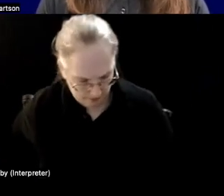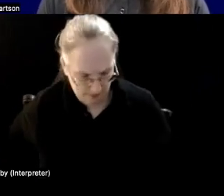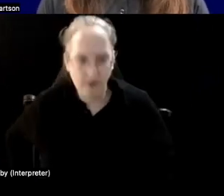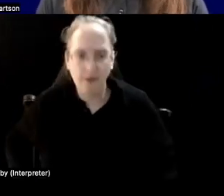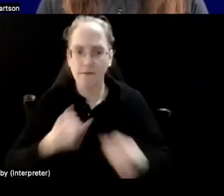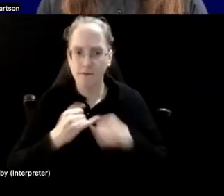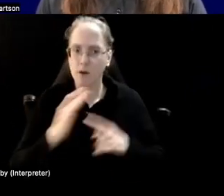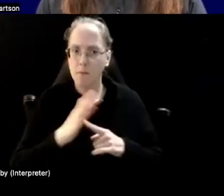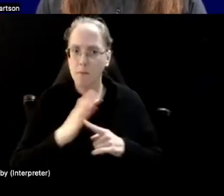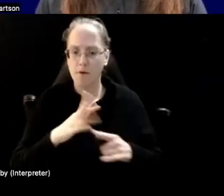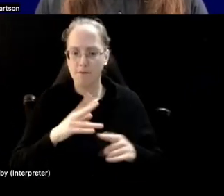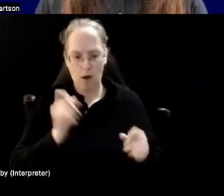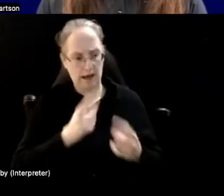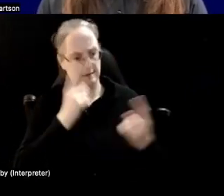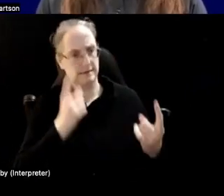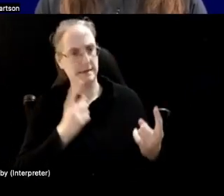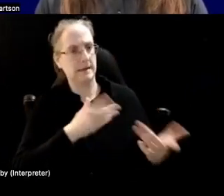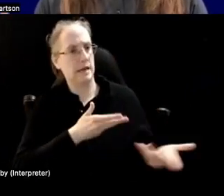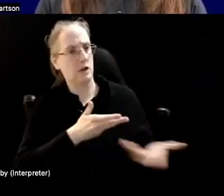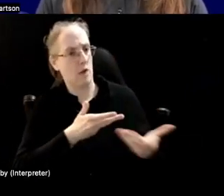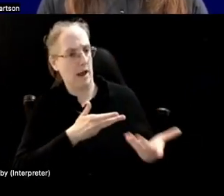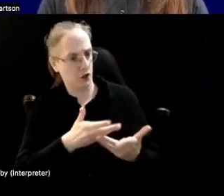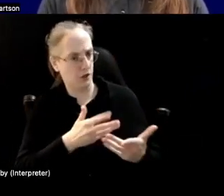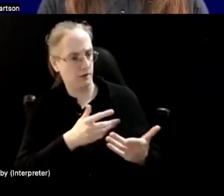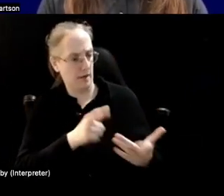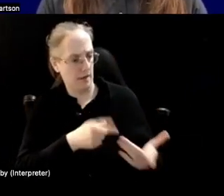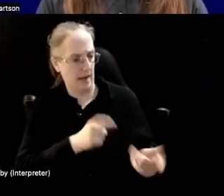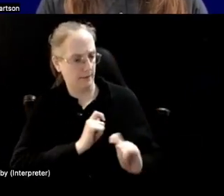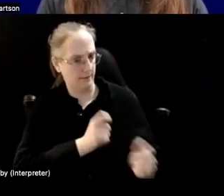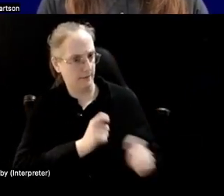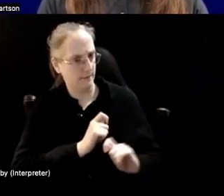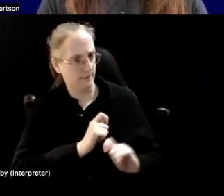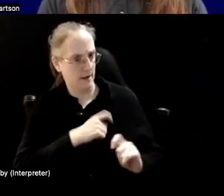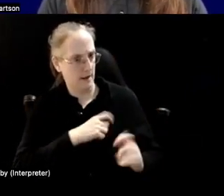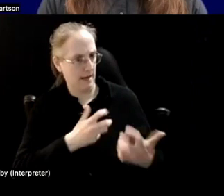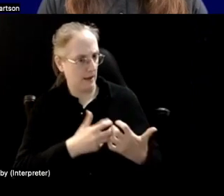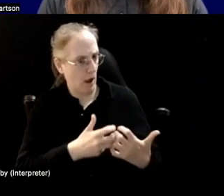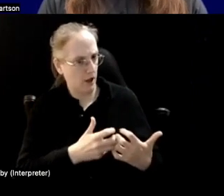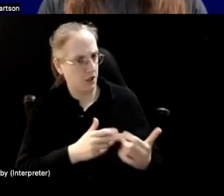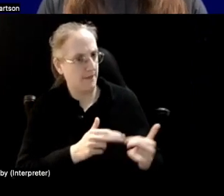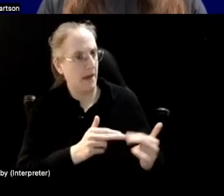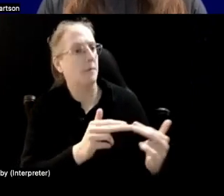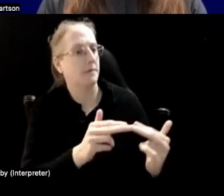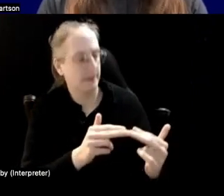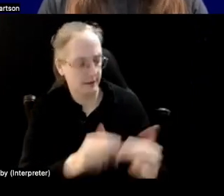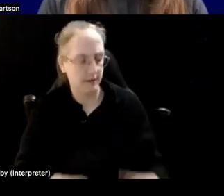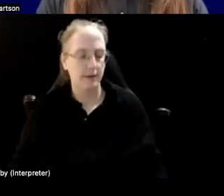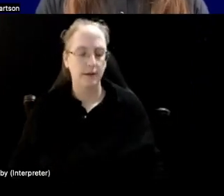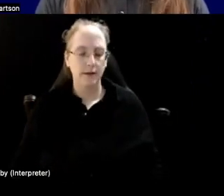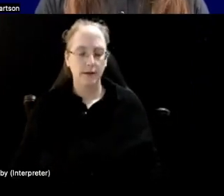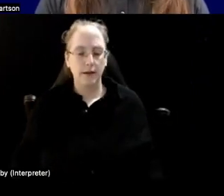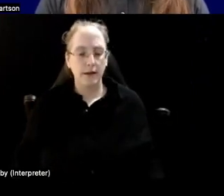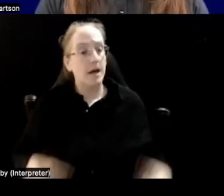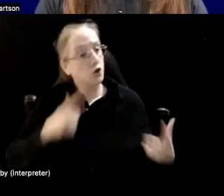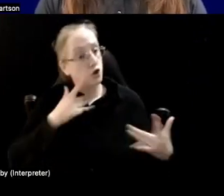interaction is developing because it shows you the deafblind person's area of interest, what